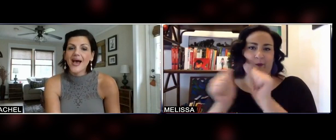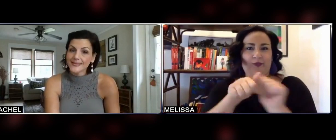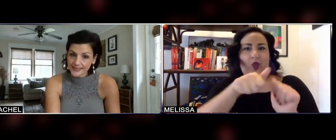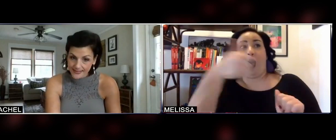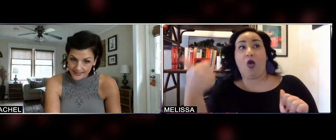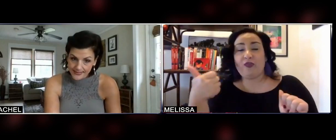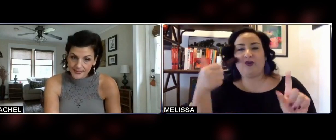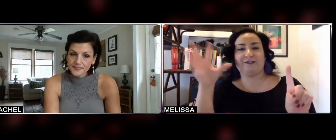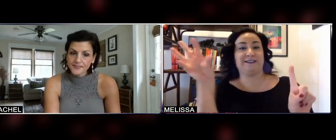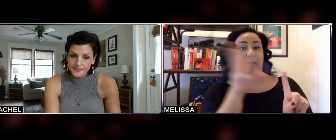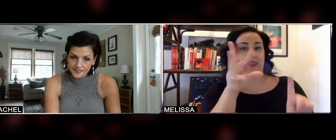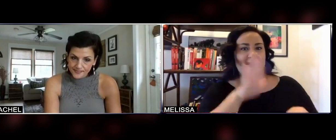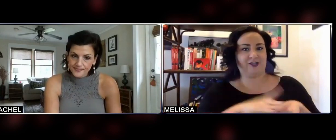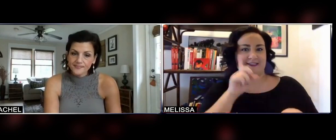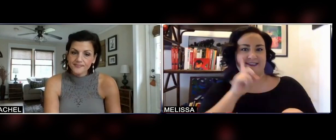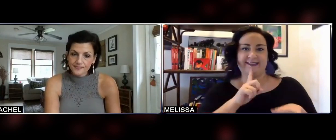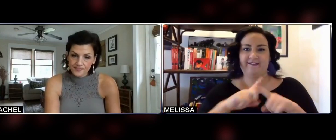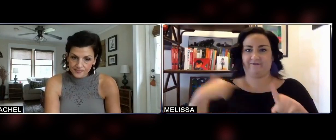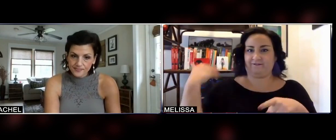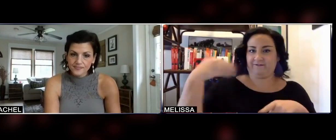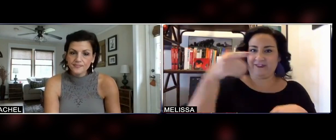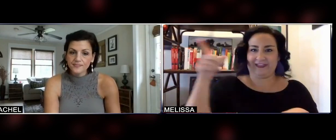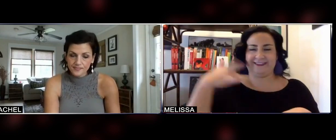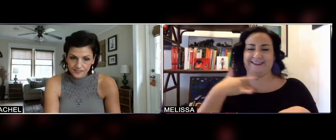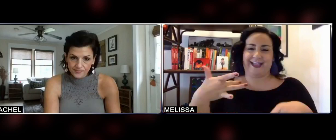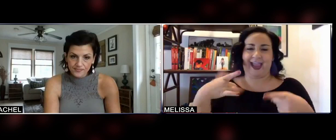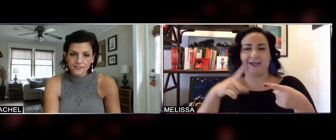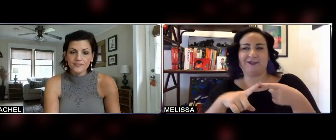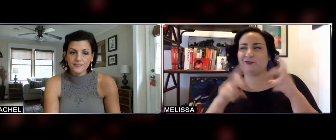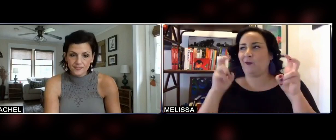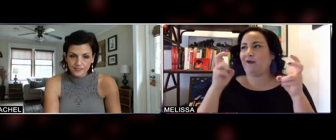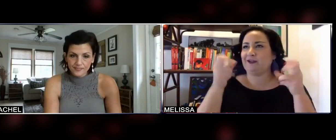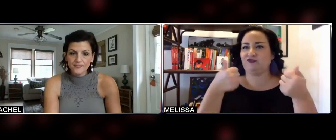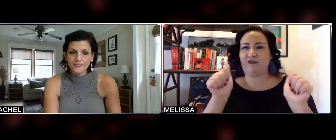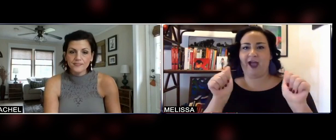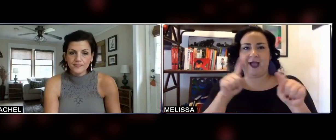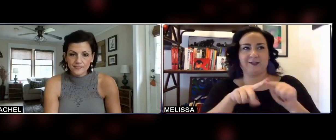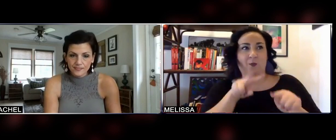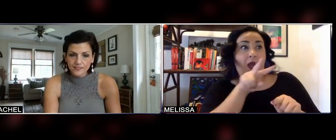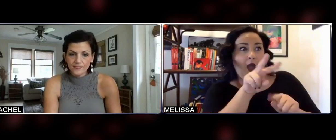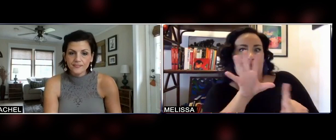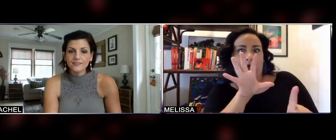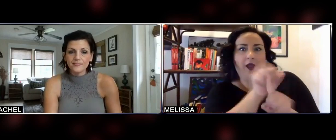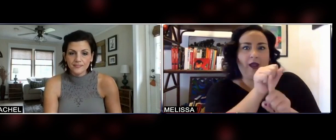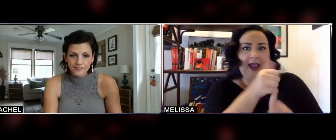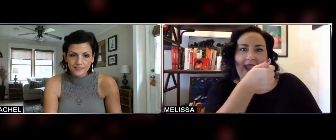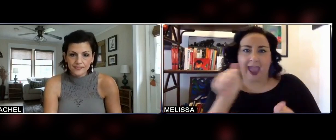to try to capitalize on any opportunities